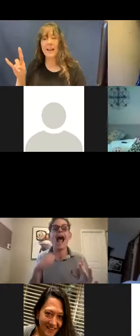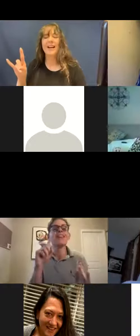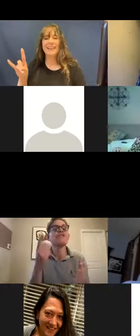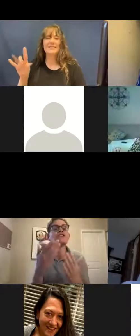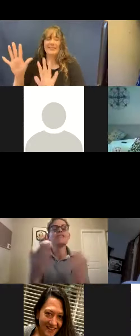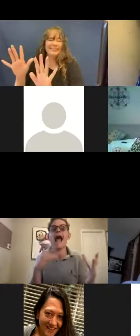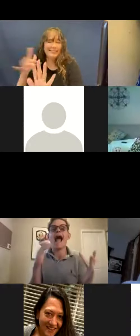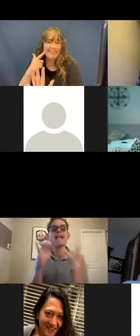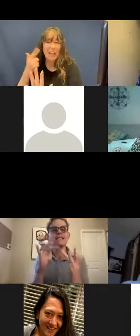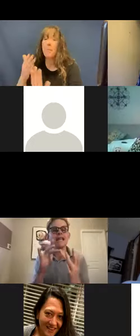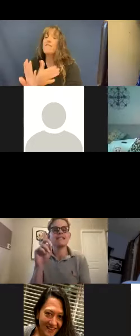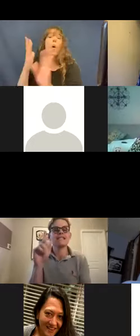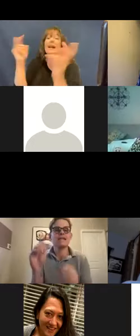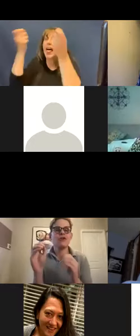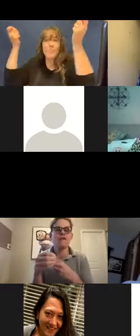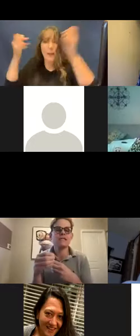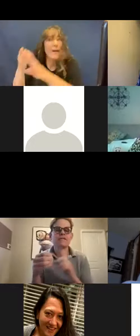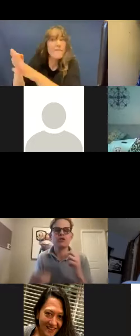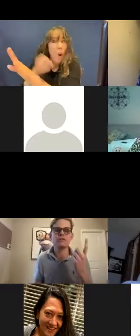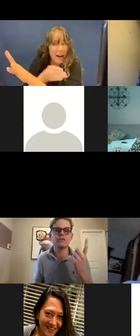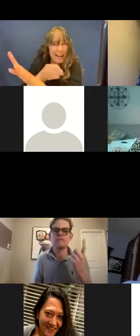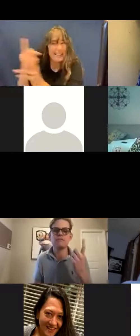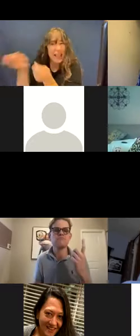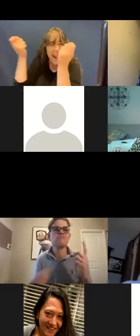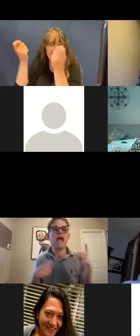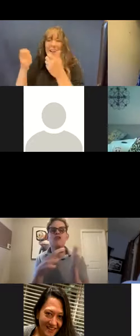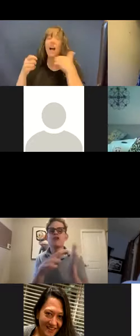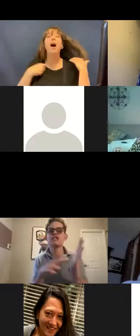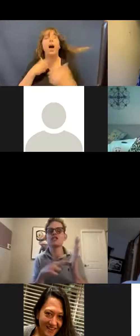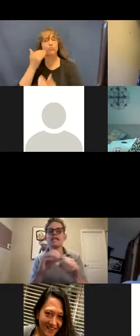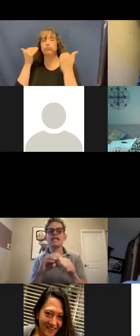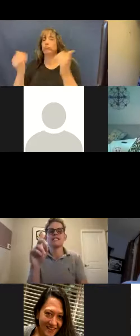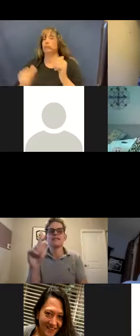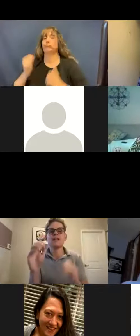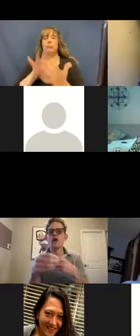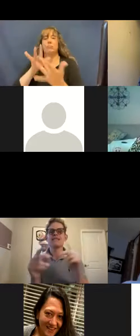I even celebrated, the first thing I did was I contacted the DRC, the disabilities office,